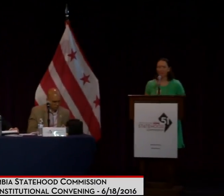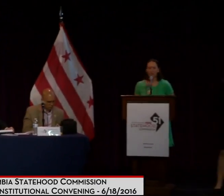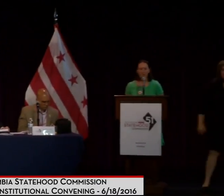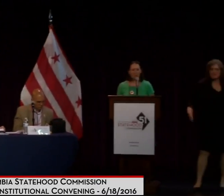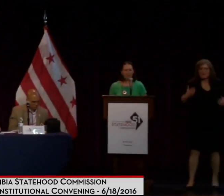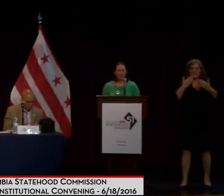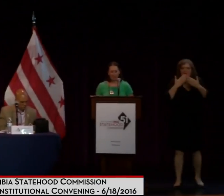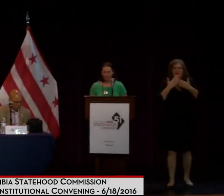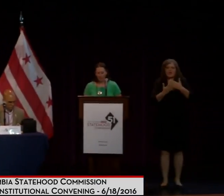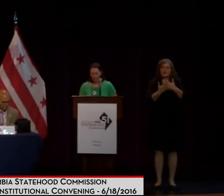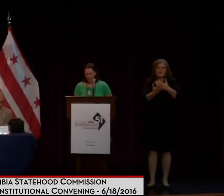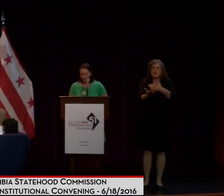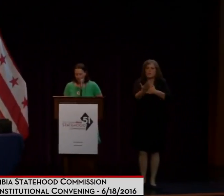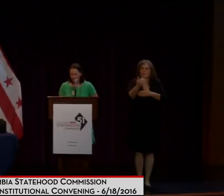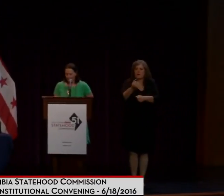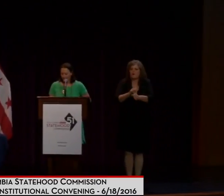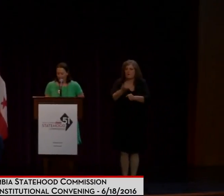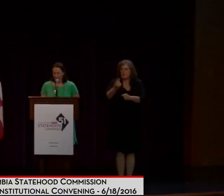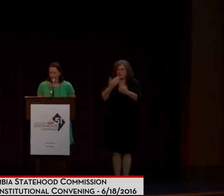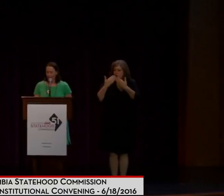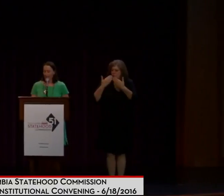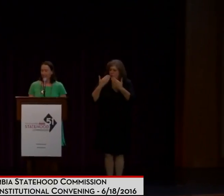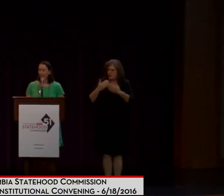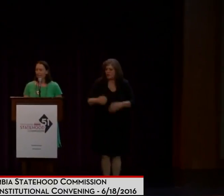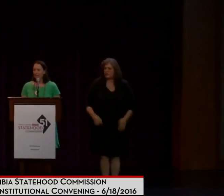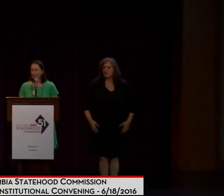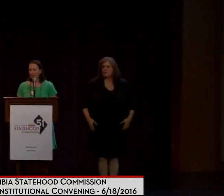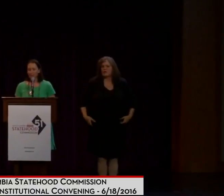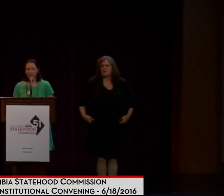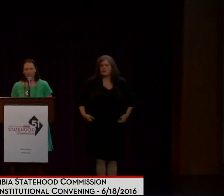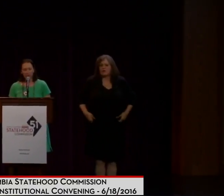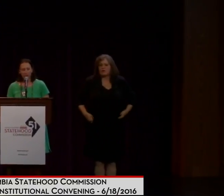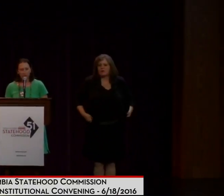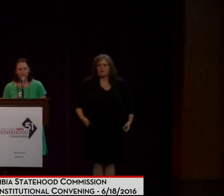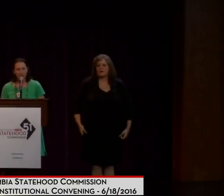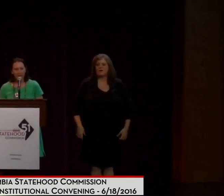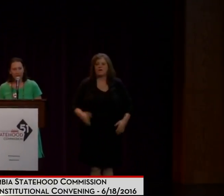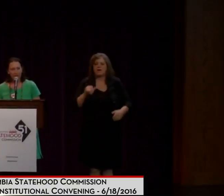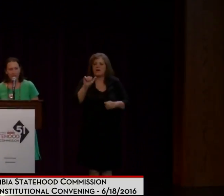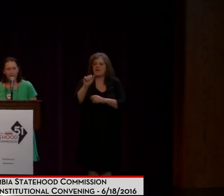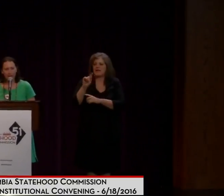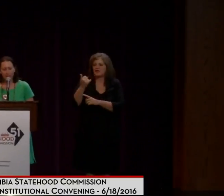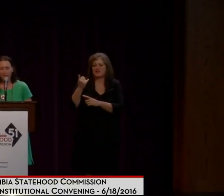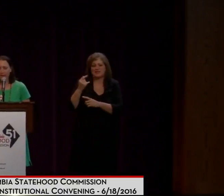THANK YOU AND GOOD MORNING, EVERYBODY. THE ATTORNEY GENERAL IS TOO POLITE SOMETIMES.